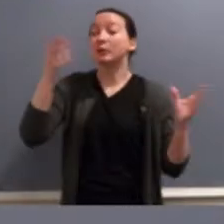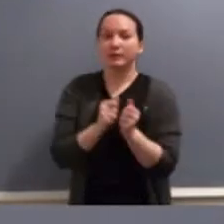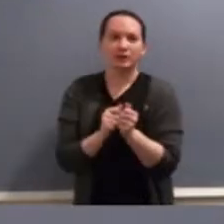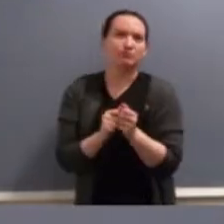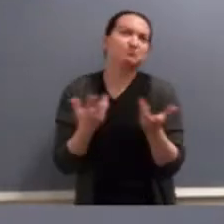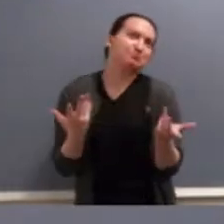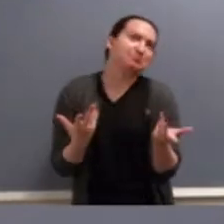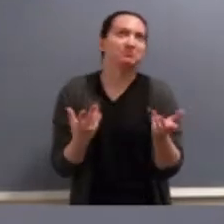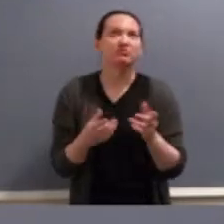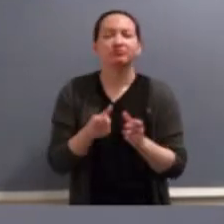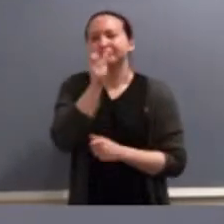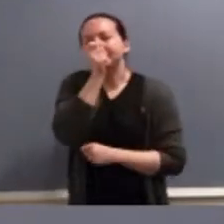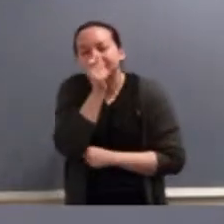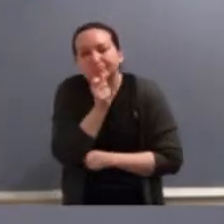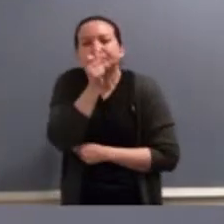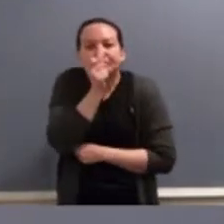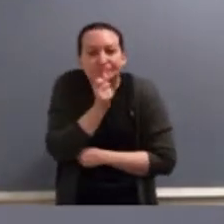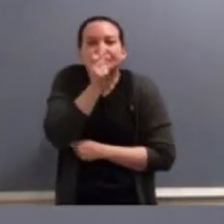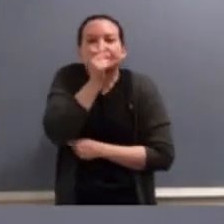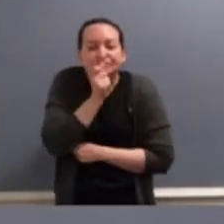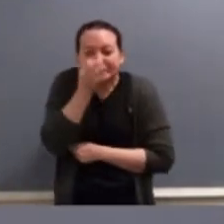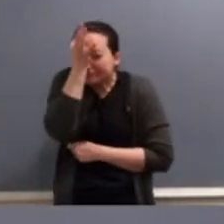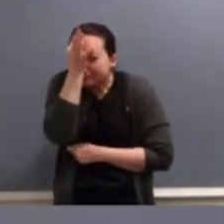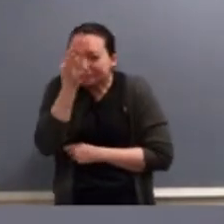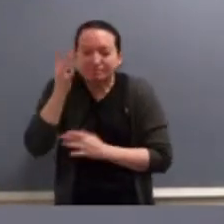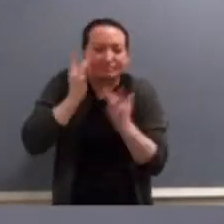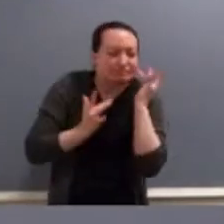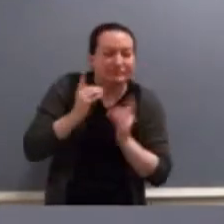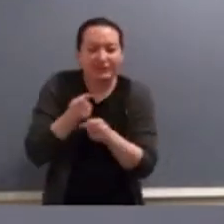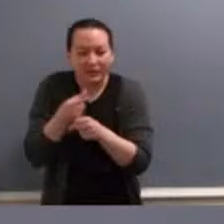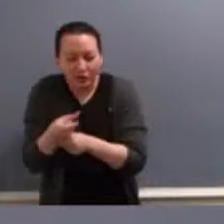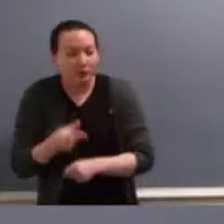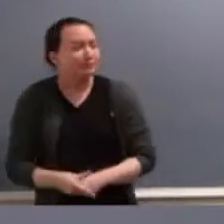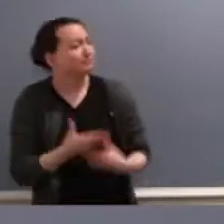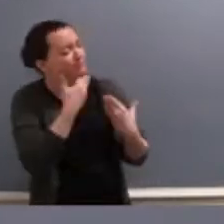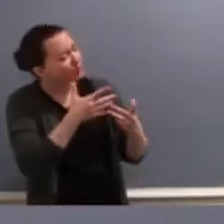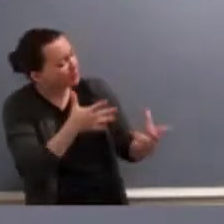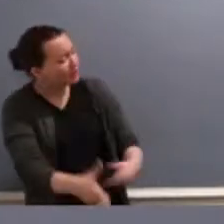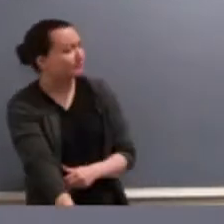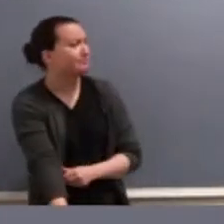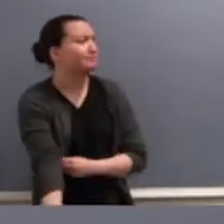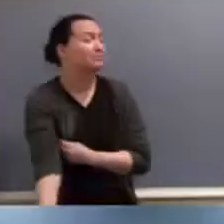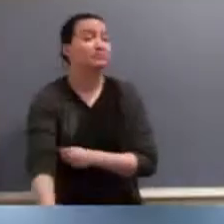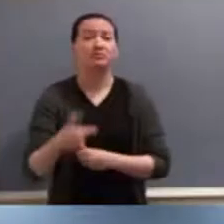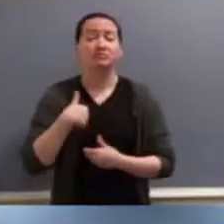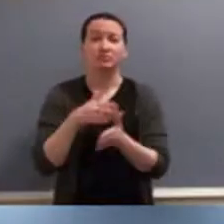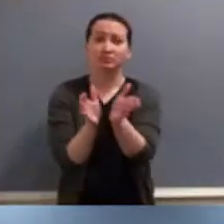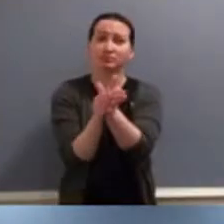getting along from year to year to year so thank you so much and I just wanted to compliment our hr